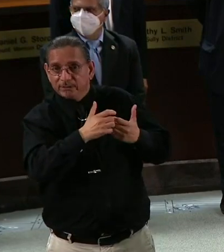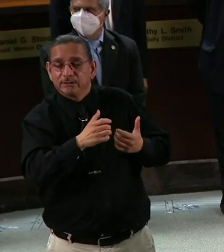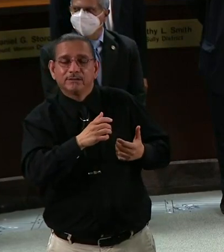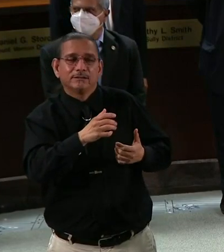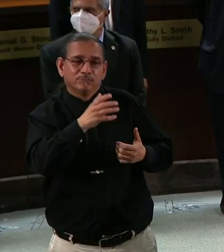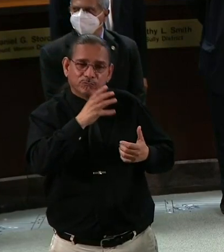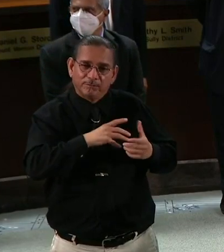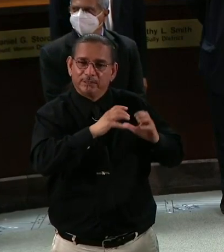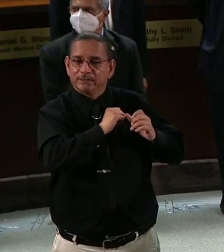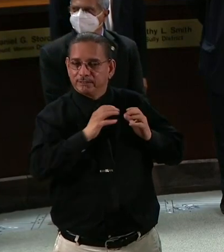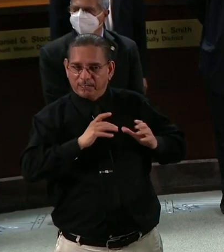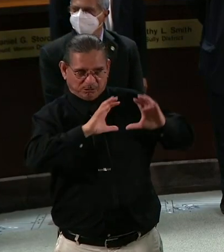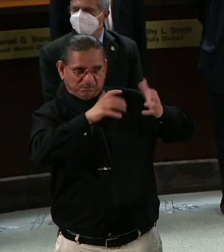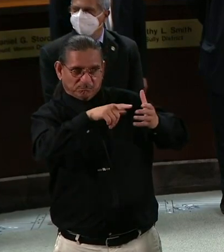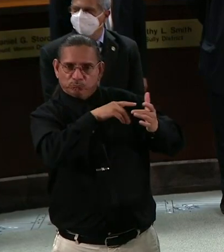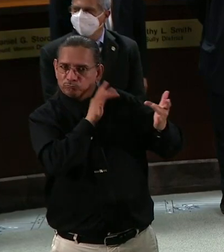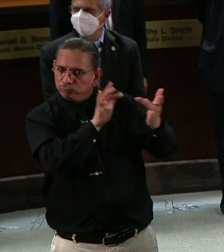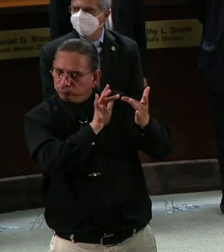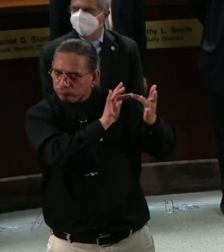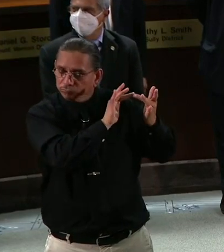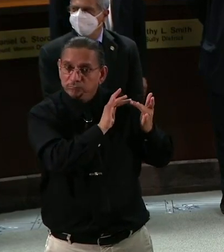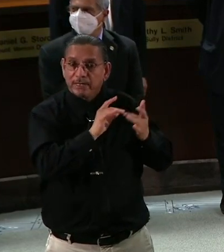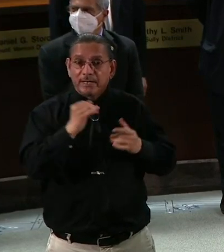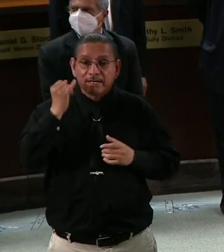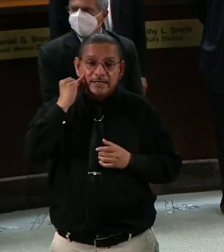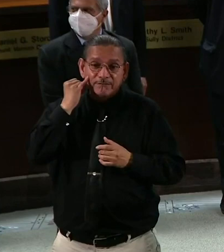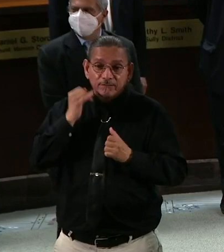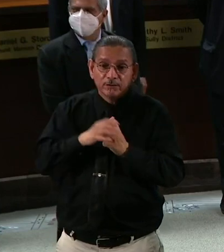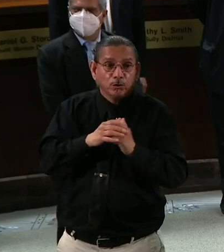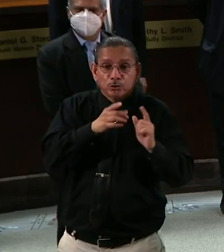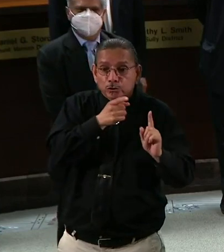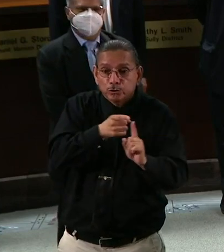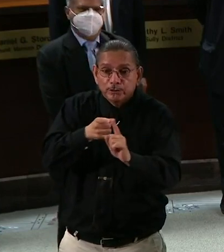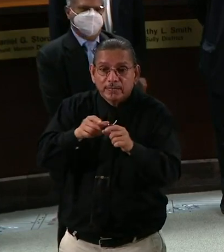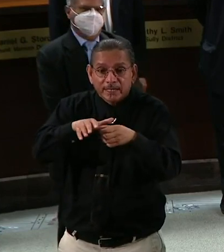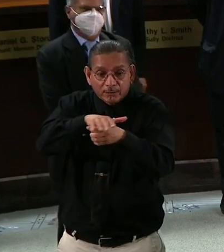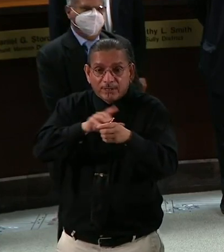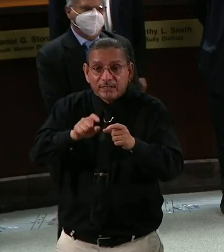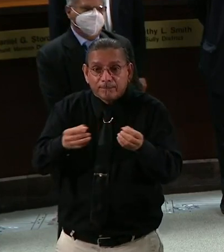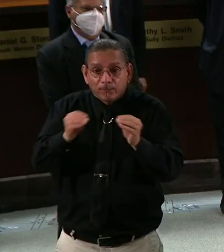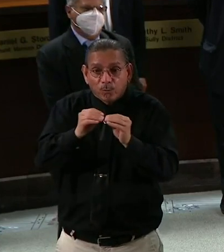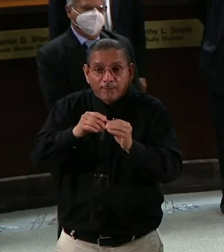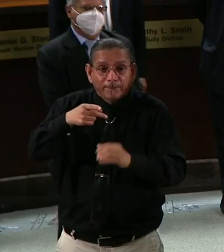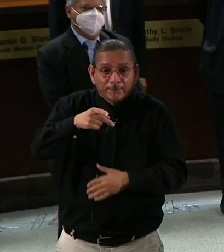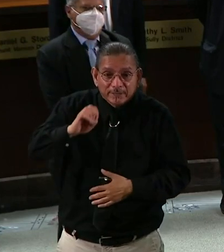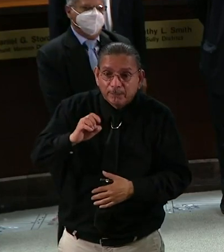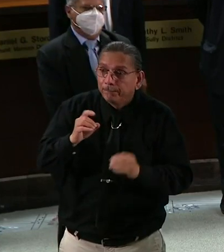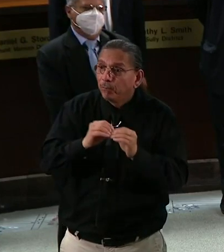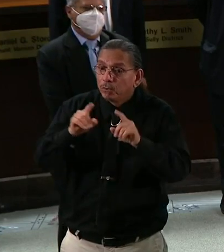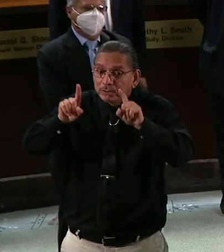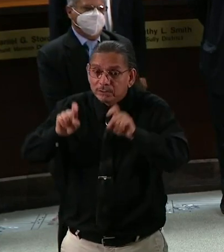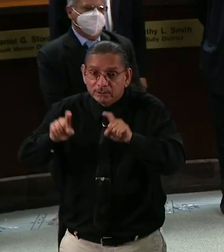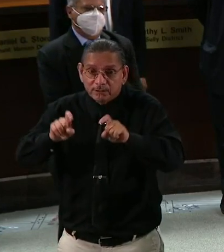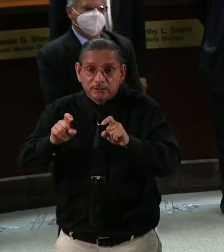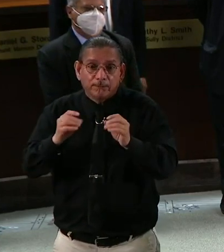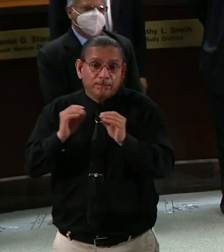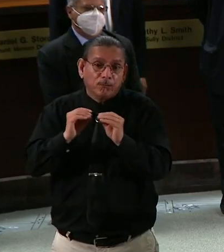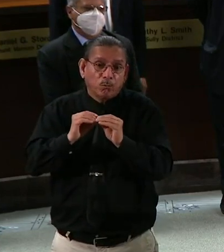UNDERSTAND AND OUR SENATORS AND- AND SO IF THERE ARE AREAS IN YOUR COMMUNITY. HOW WHETHER